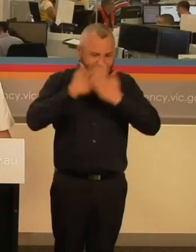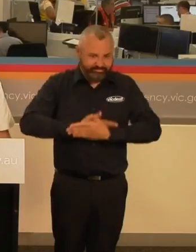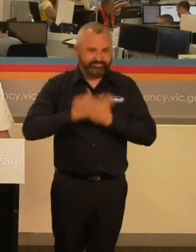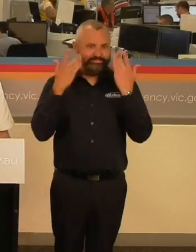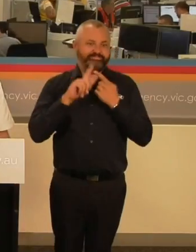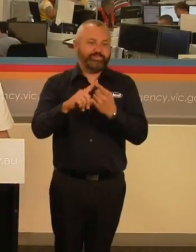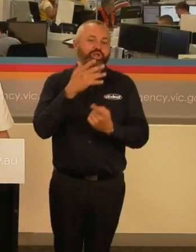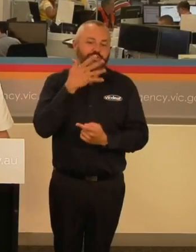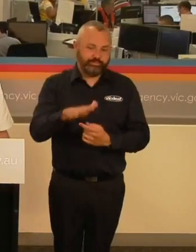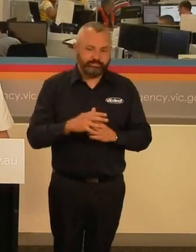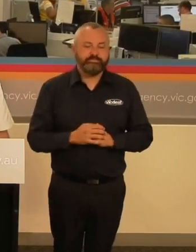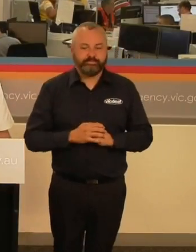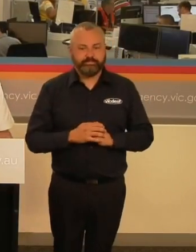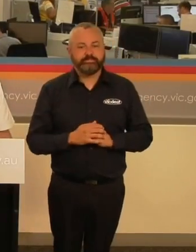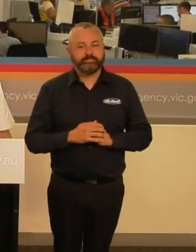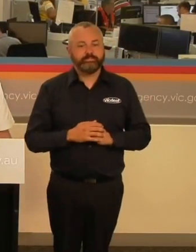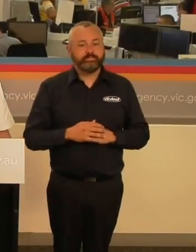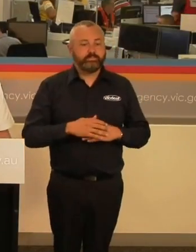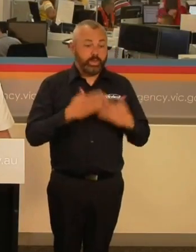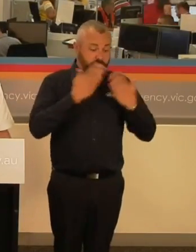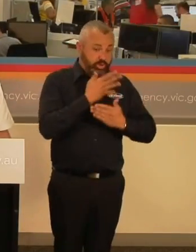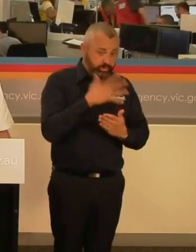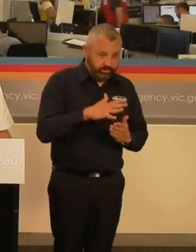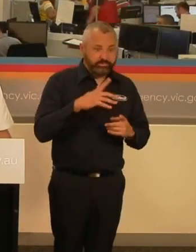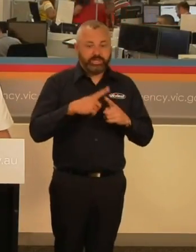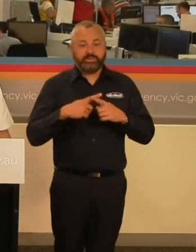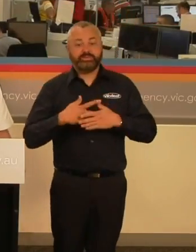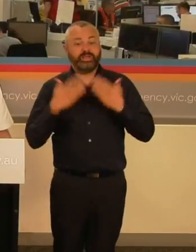obviously planning yourself through Friday and particularly in the northern